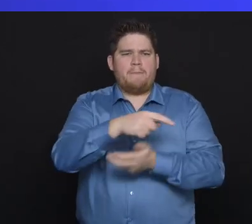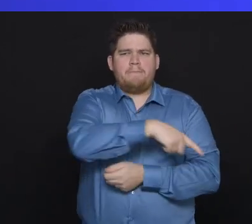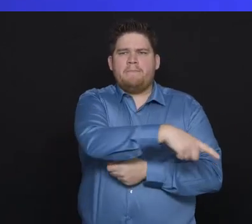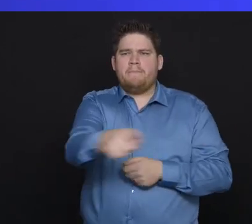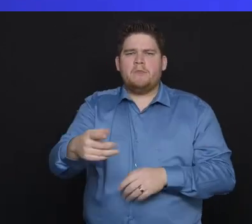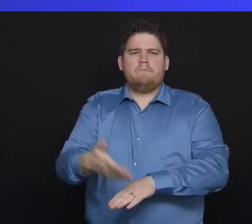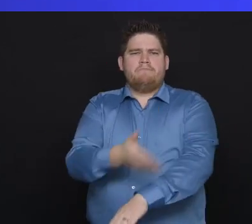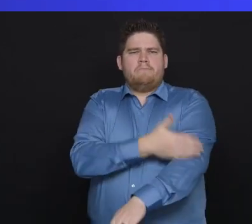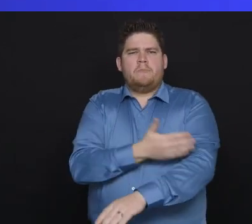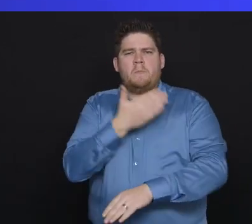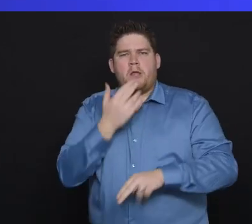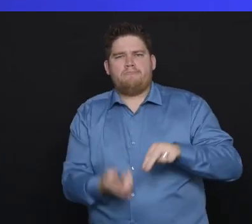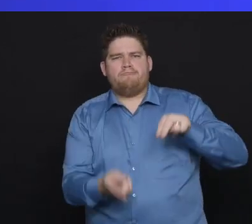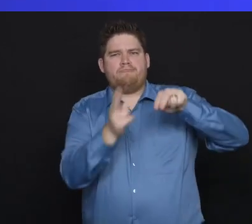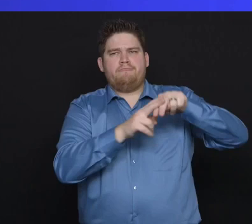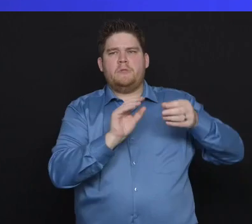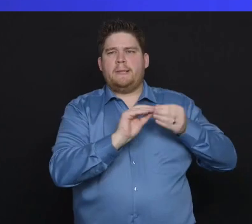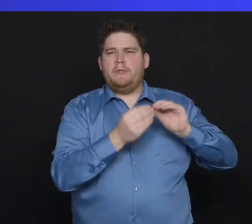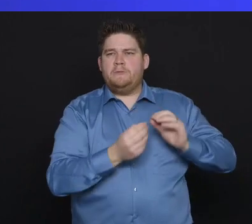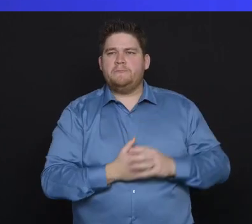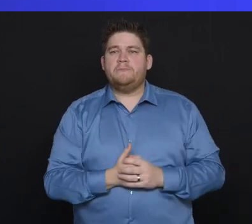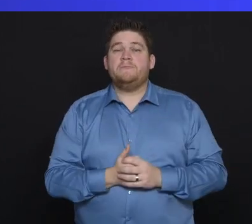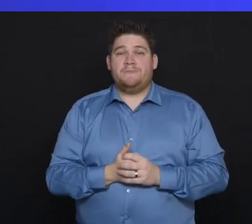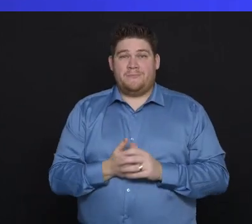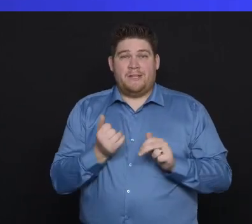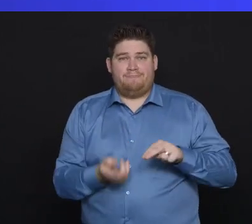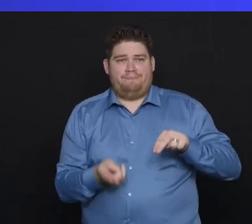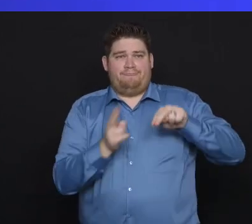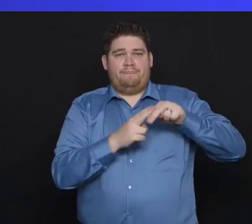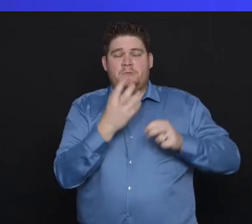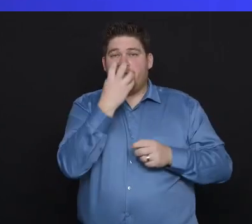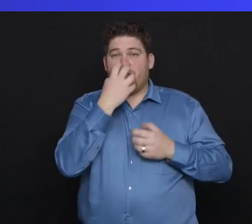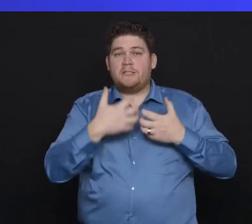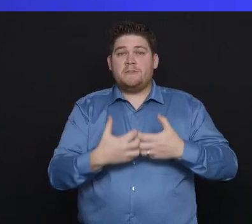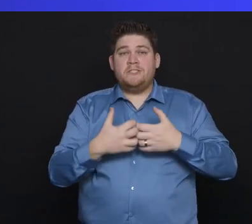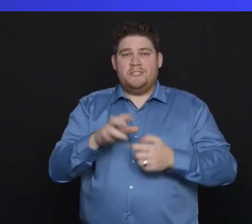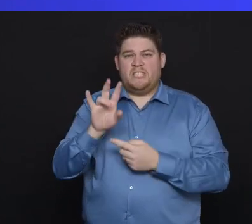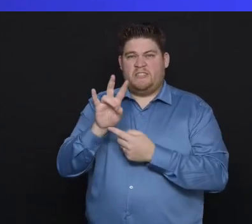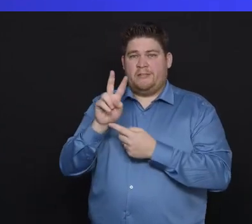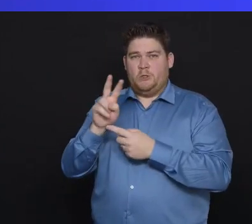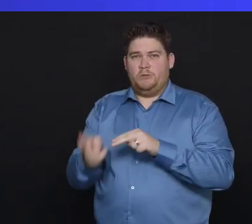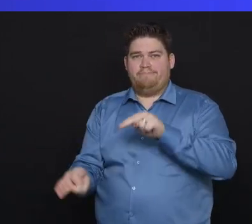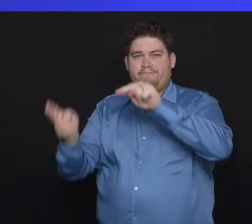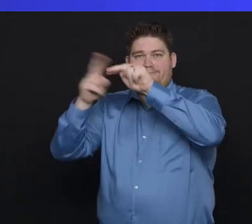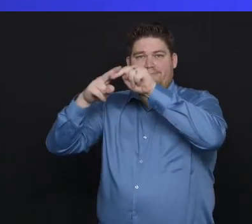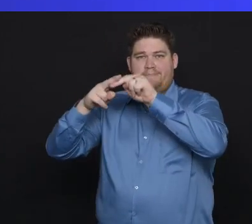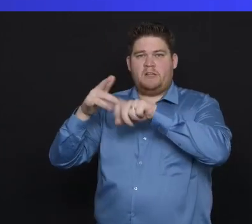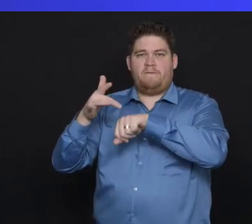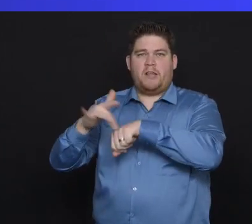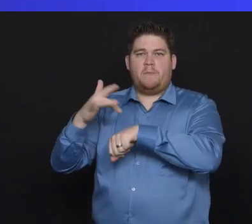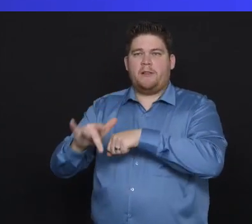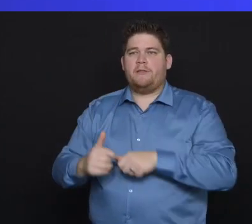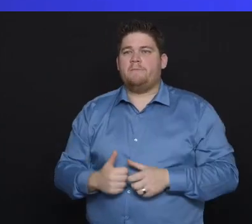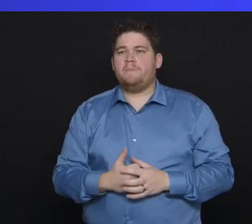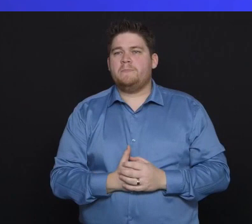72 as of now. We're not going to count, as I think I've said before, Justine, the ventilators that are